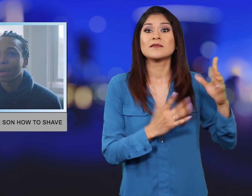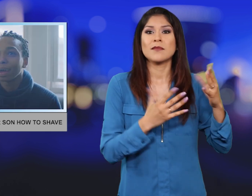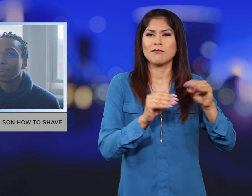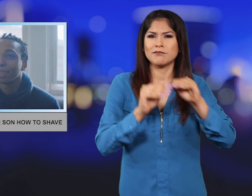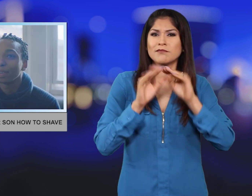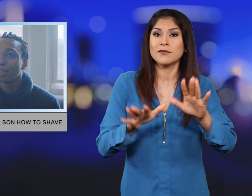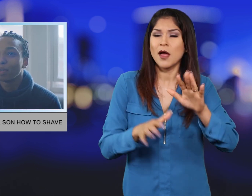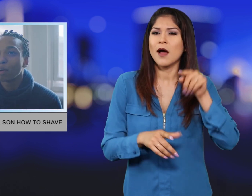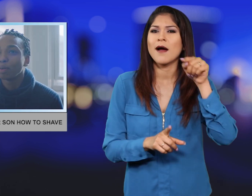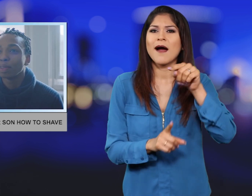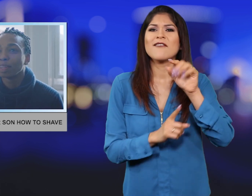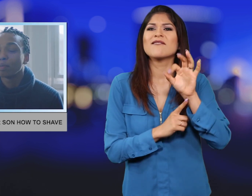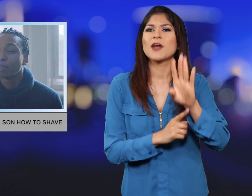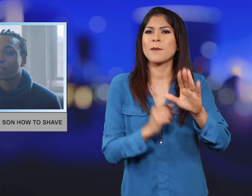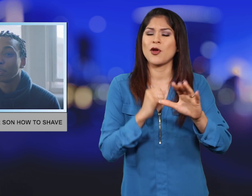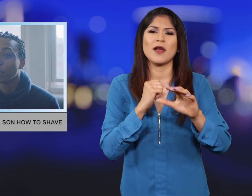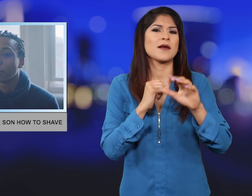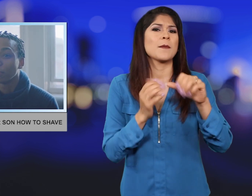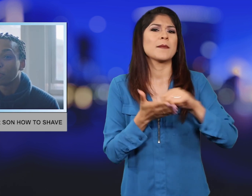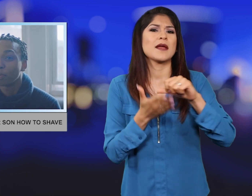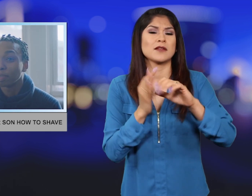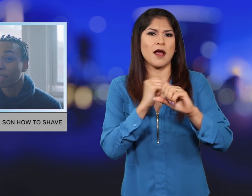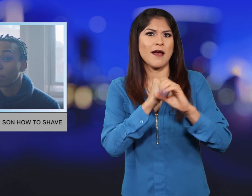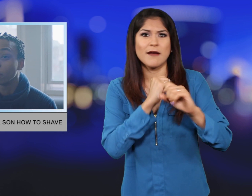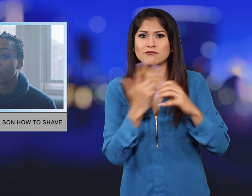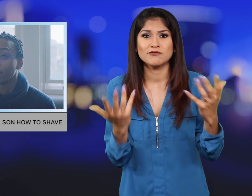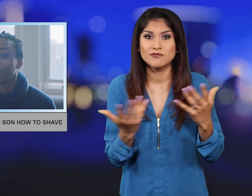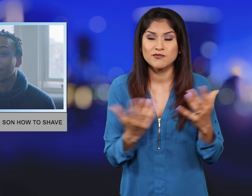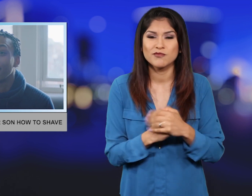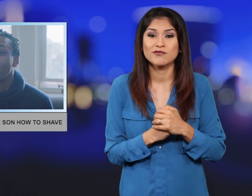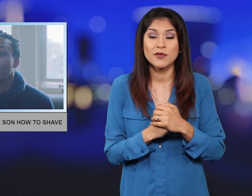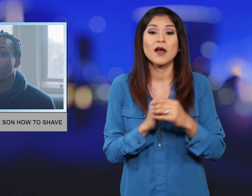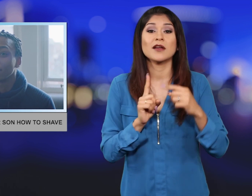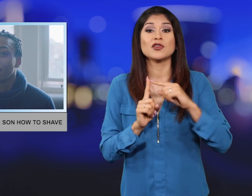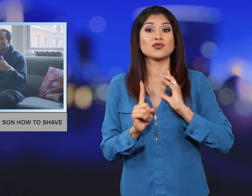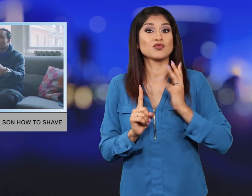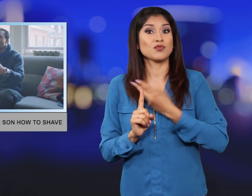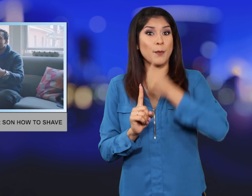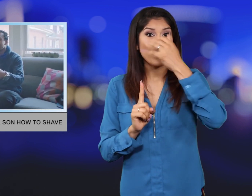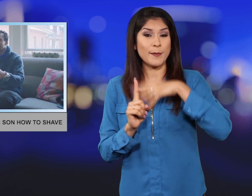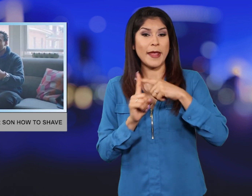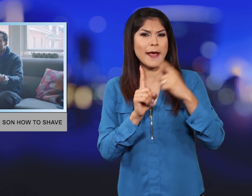The shaving company shared an advertisement on its Facebook page which shows a transgender